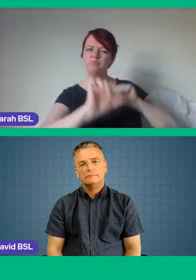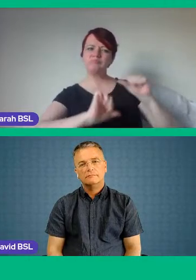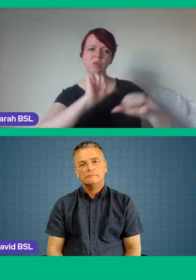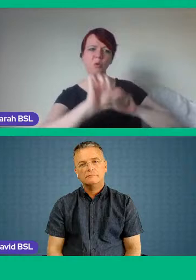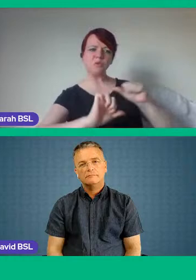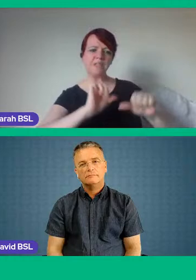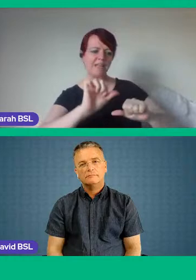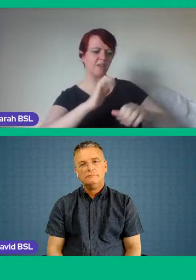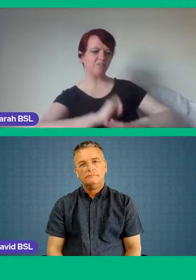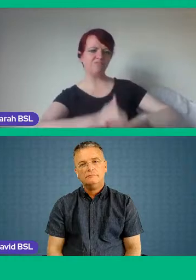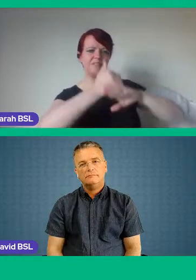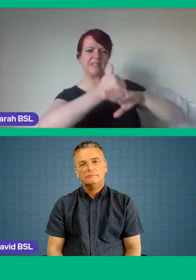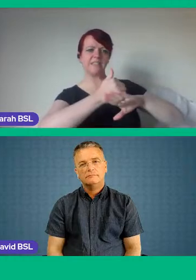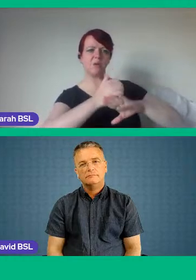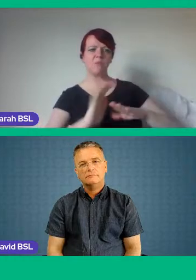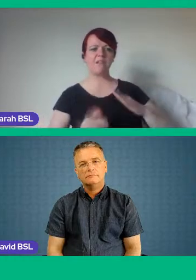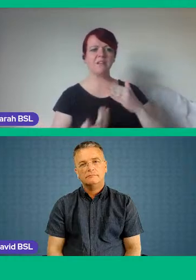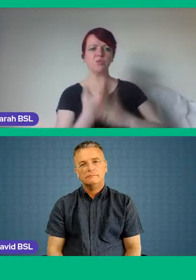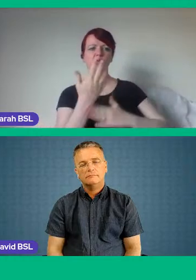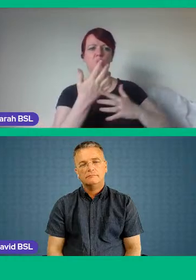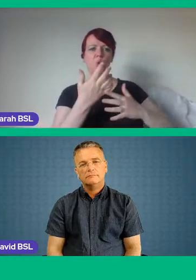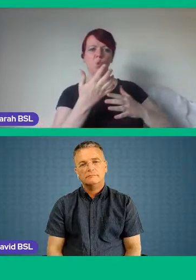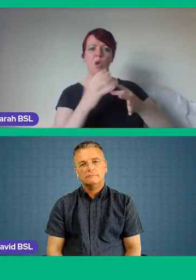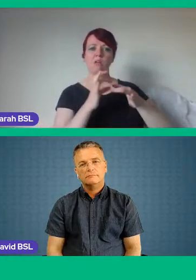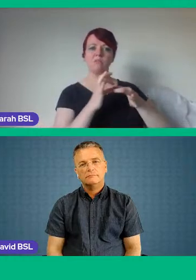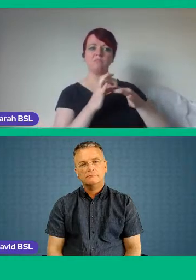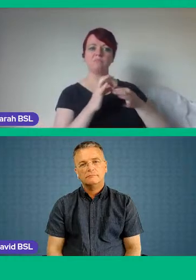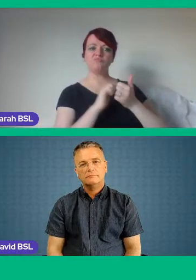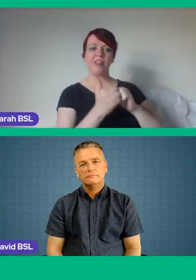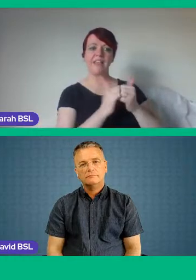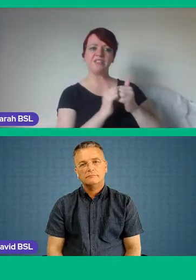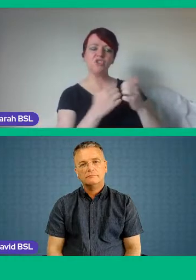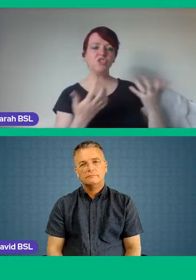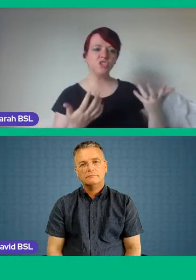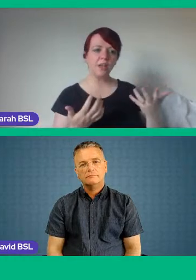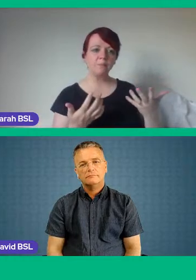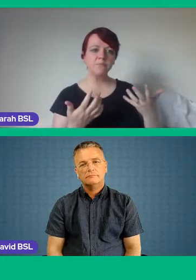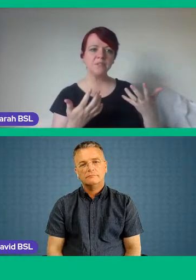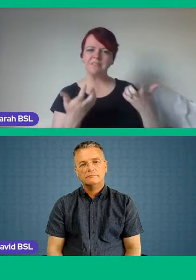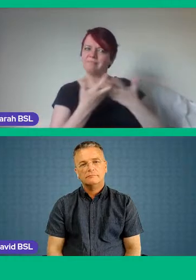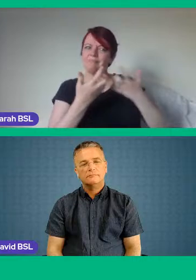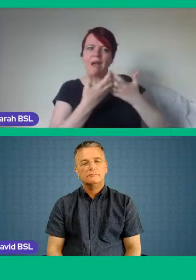relationships to be successful and what other challenges you face in that?